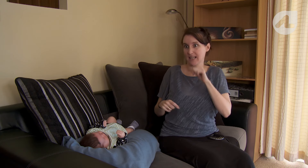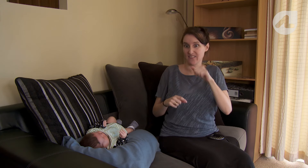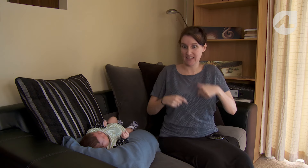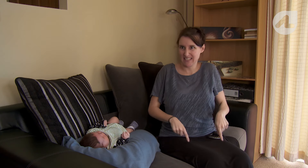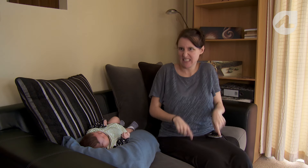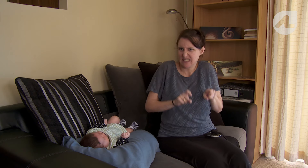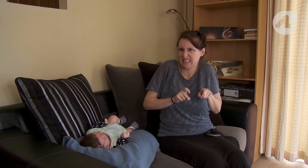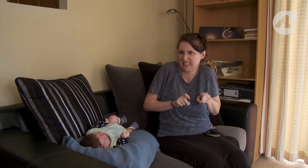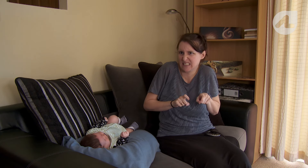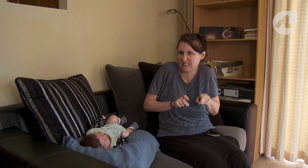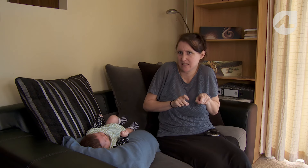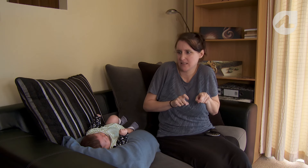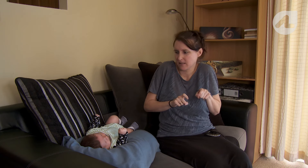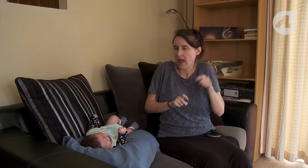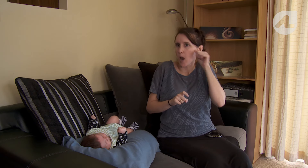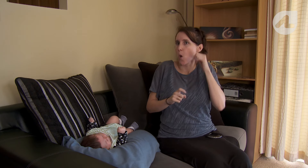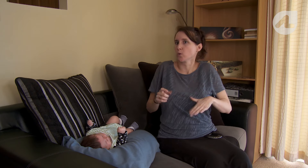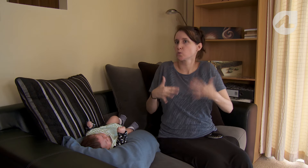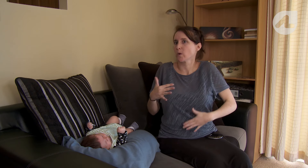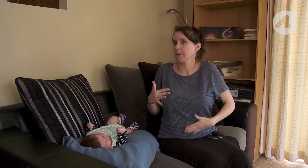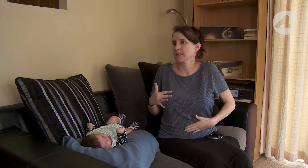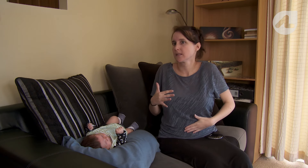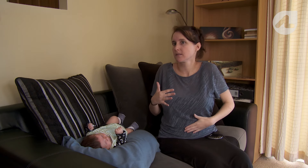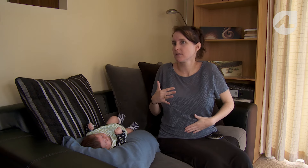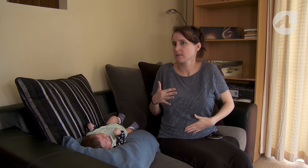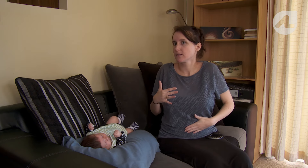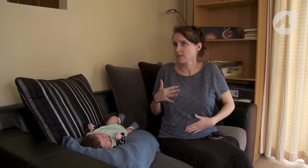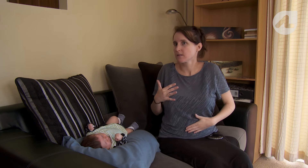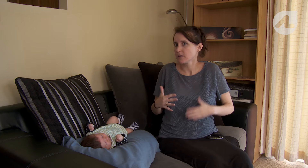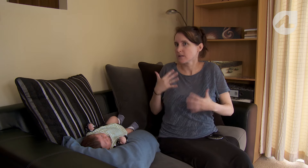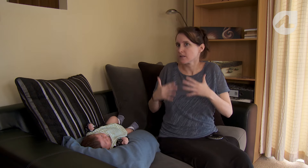If his legs seem really tense then you know he's got a sore tummy.